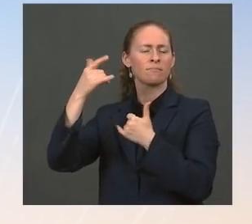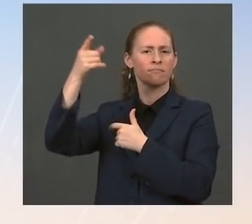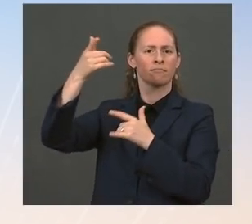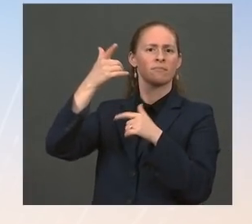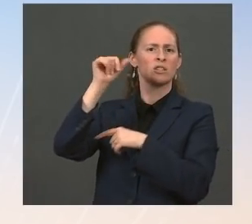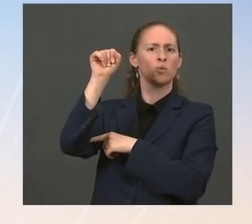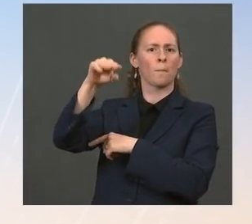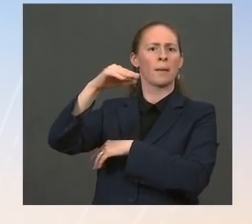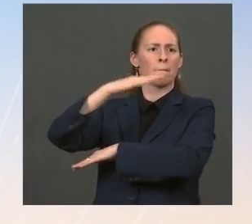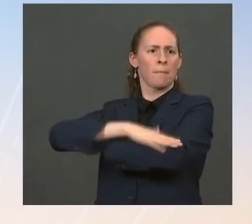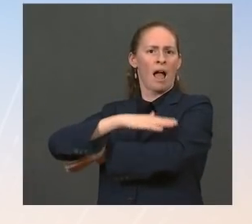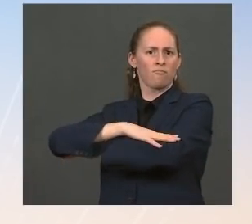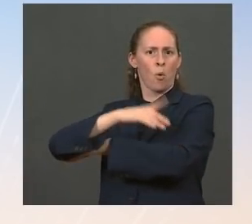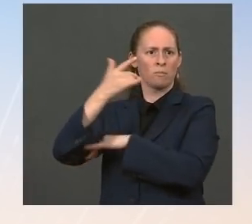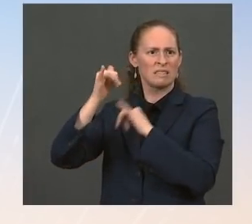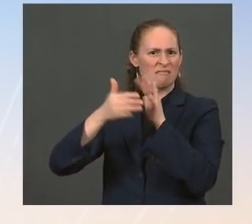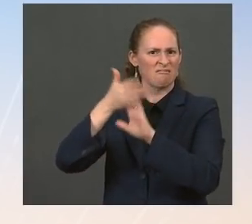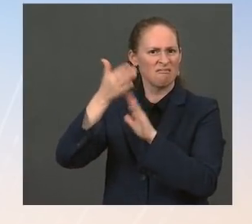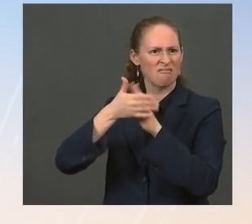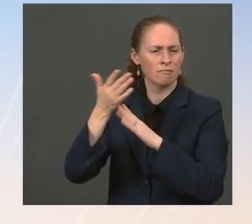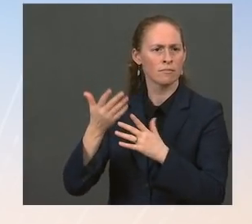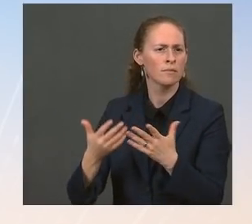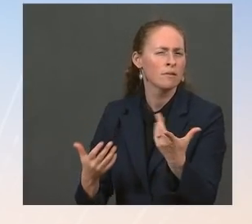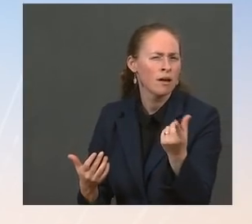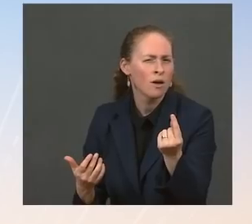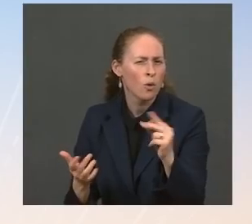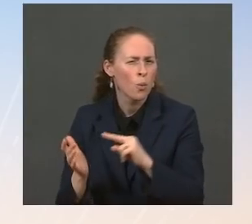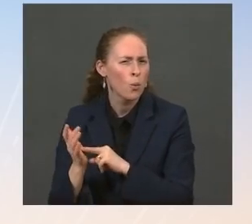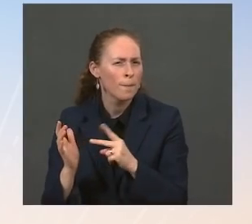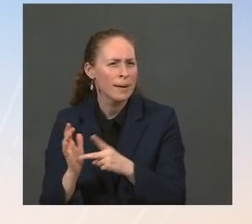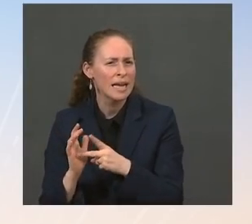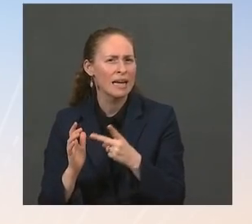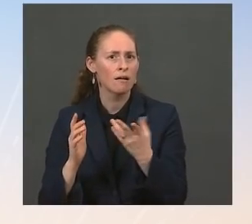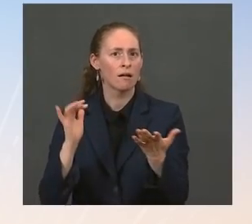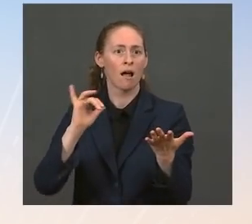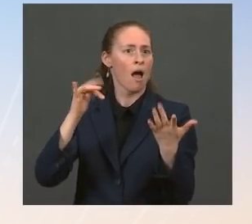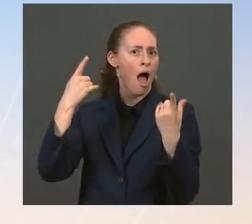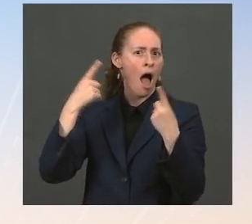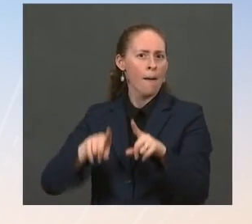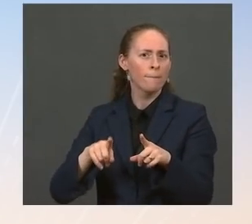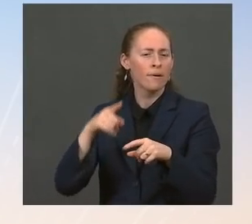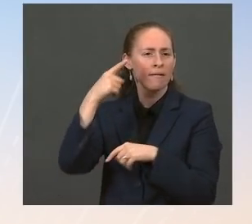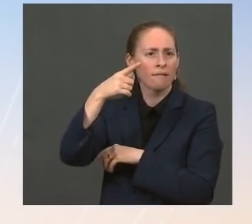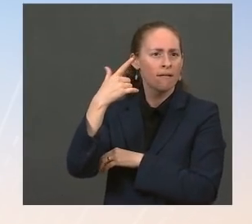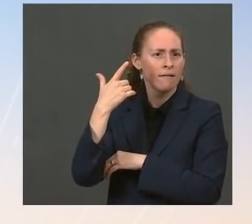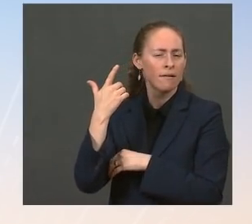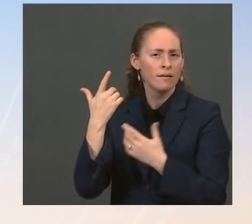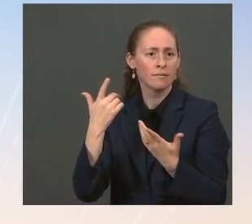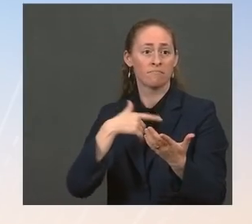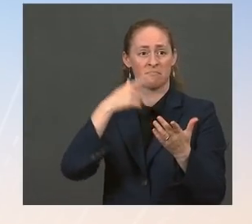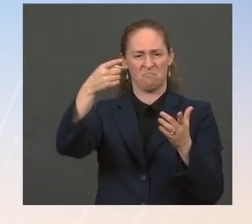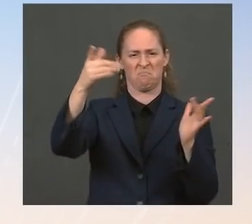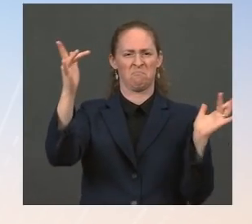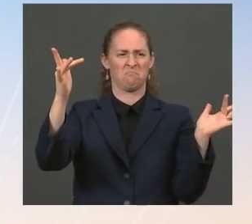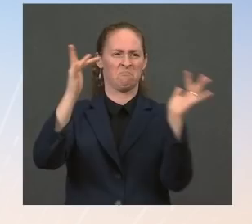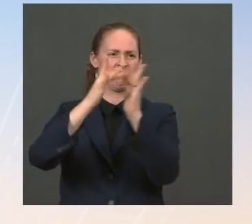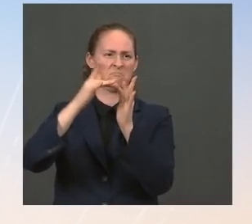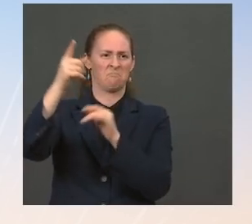Ms. Psaki: You mean like the one that happened in California? The Press: Correct. Ms. Psaki: I would really point you to the Department of Energy for specifics there. The Press: But, you know, the White House policies